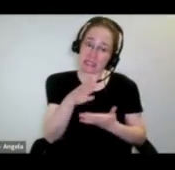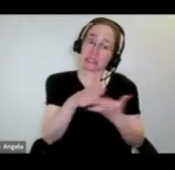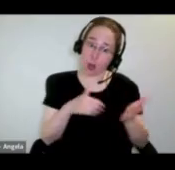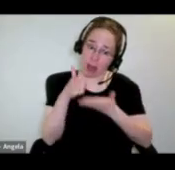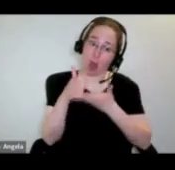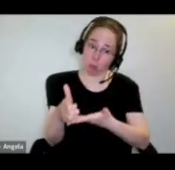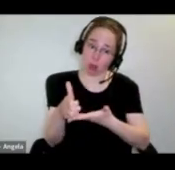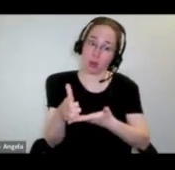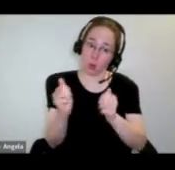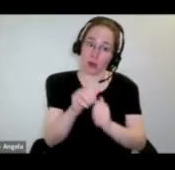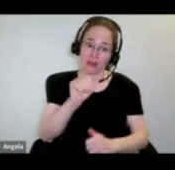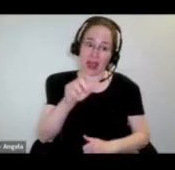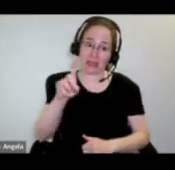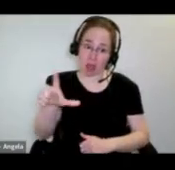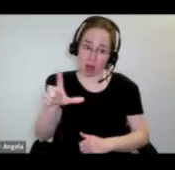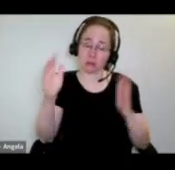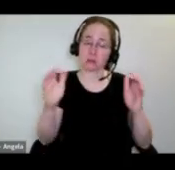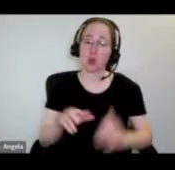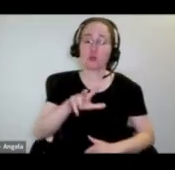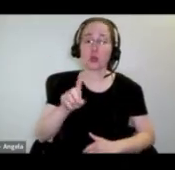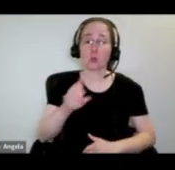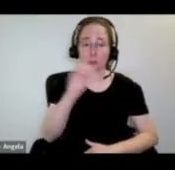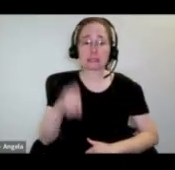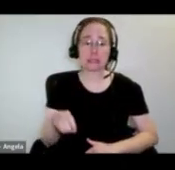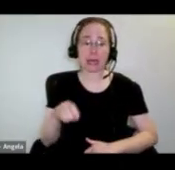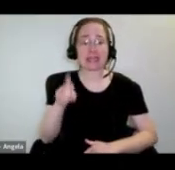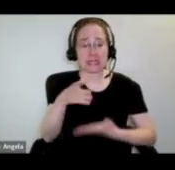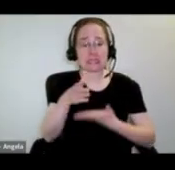Lindsay: There's also another 29% that say they do need some help.